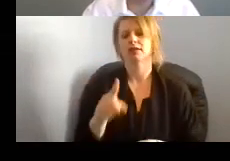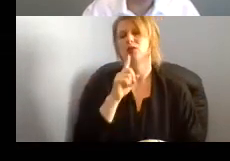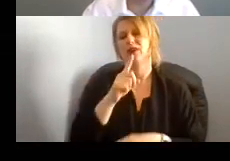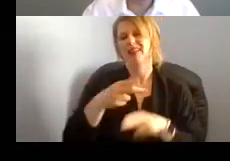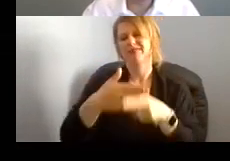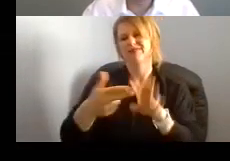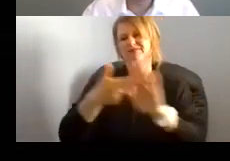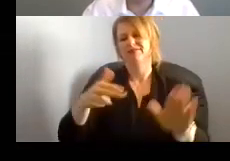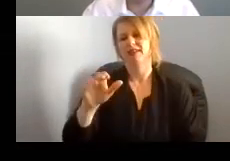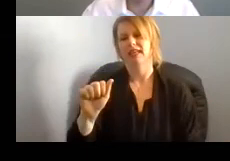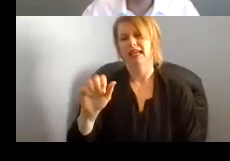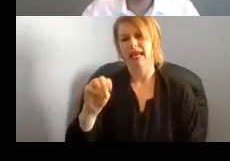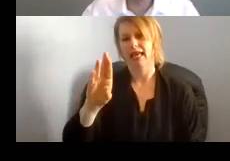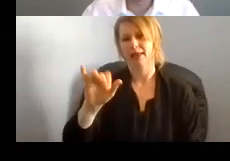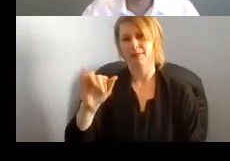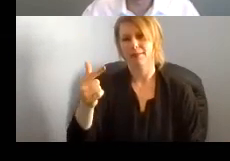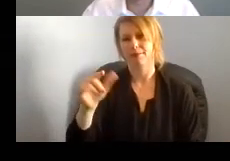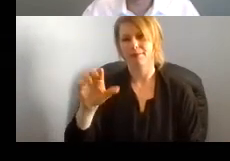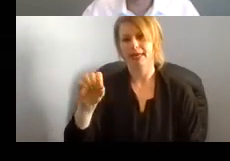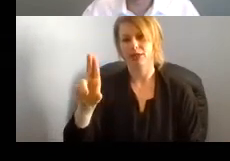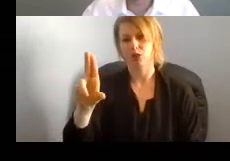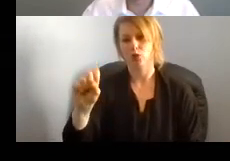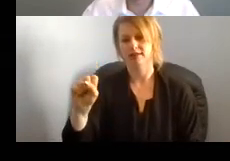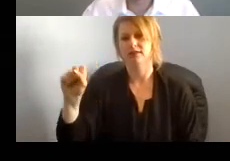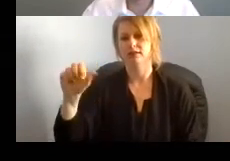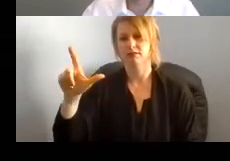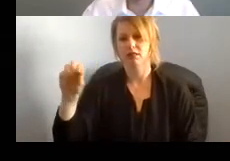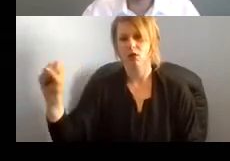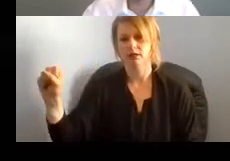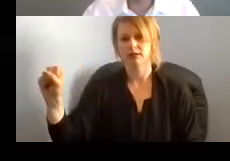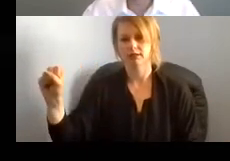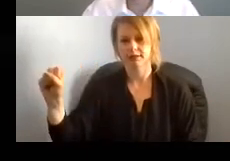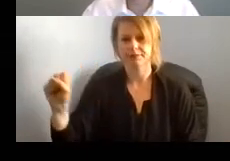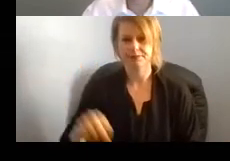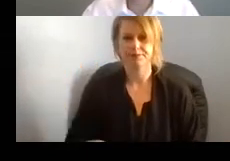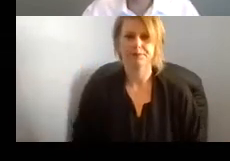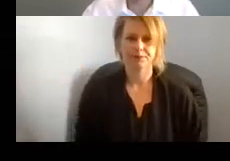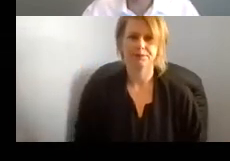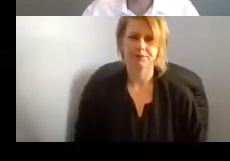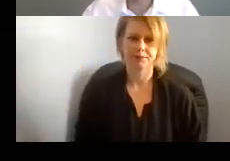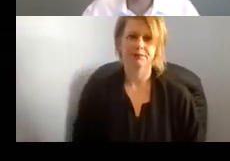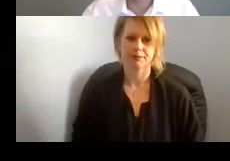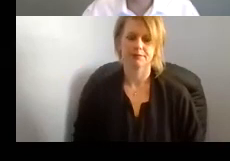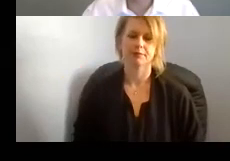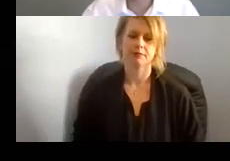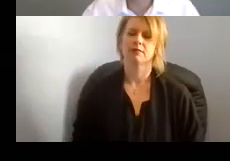There’s also a module on coordinating services and supporting transitions, which discusses how to support grieving students